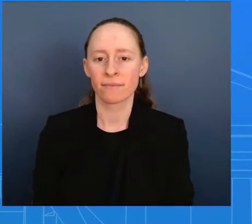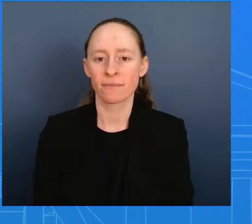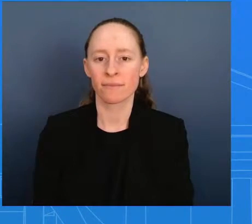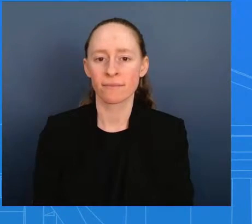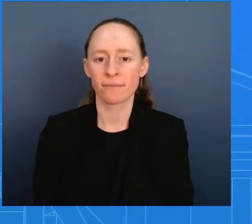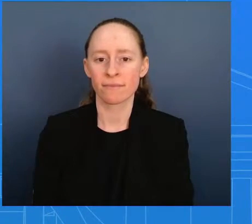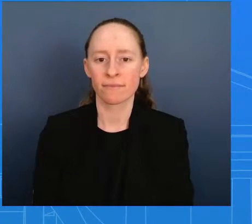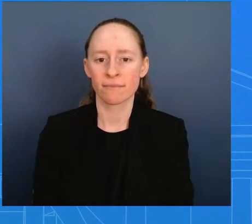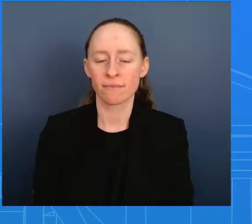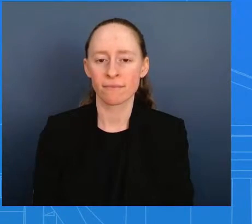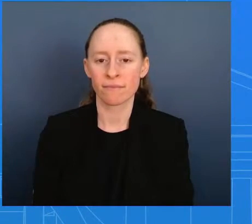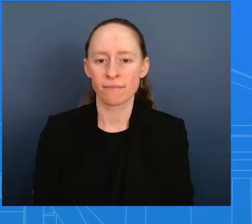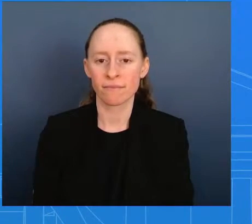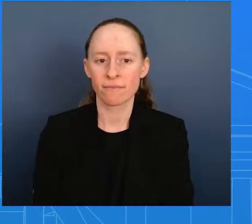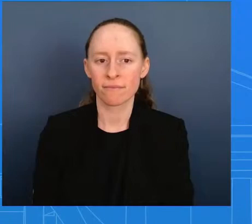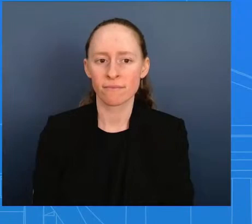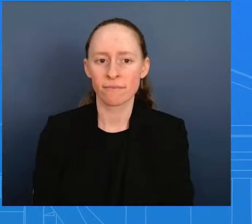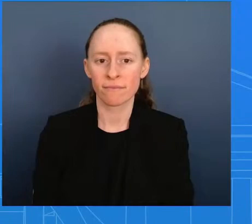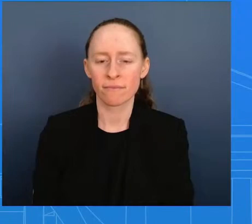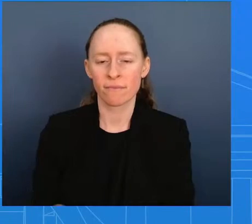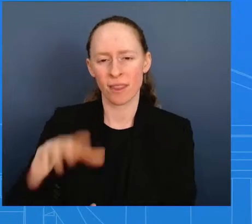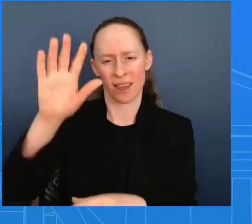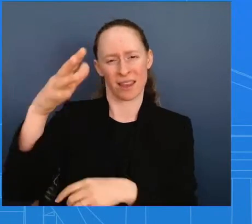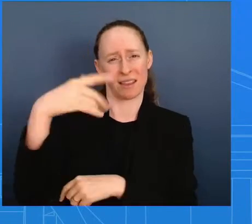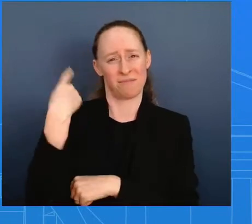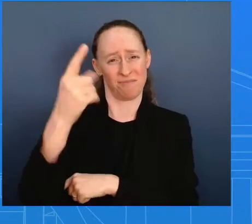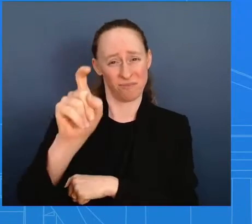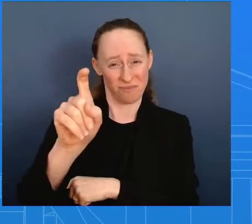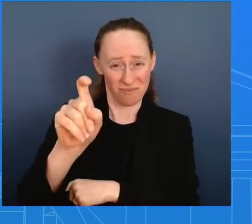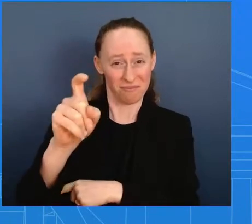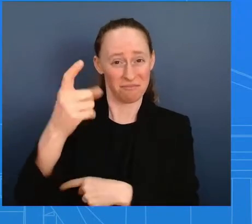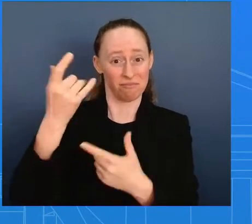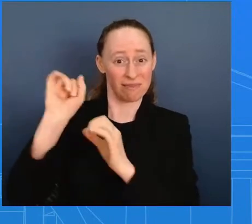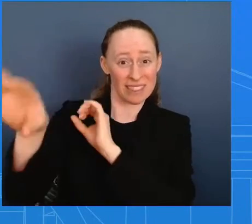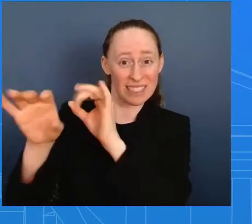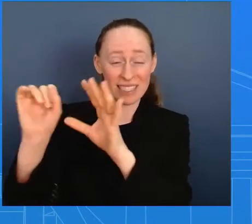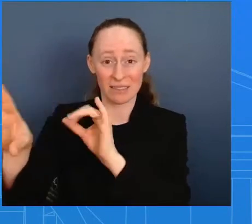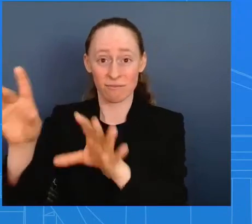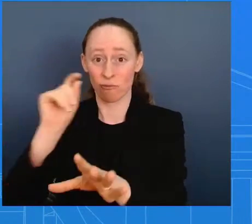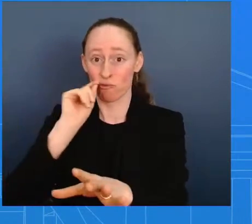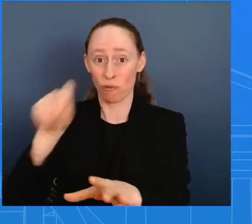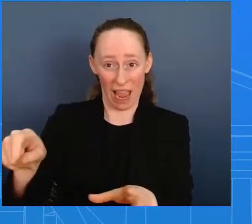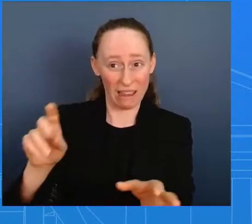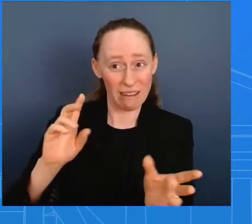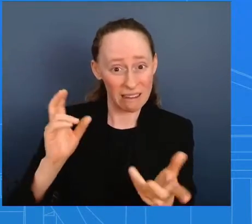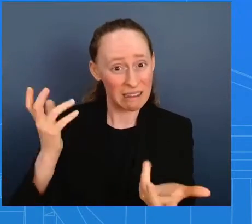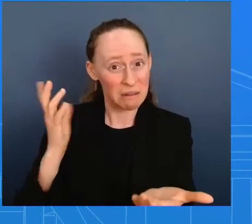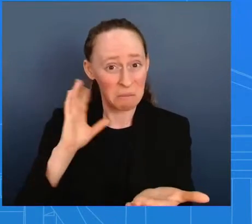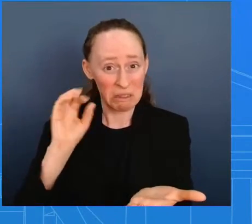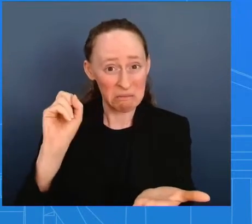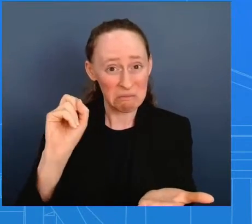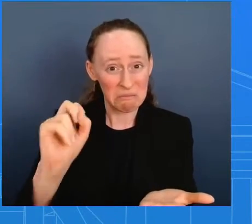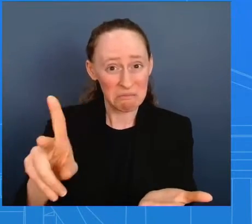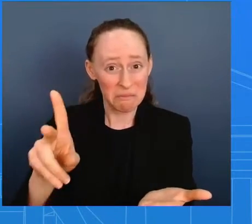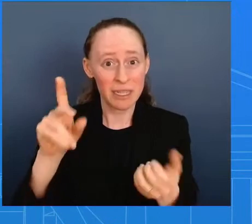that they'll arrive in time for -- for the Ukrainians to be able to fend off advances in the Kharkiv -- in Kharkiv and other regions?